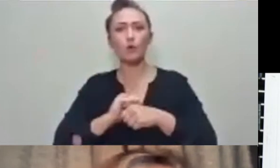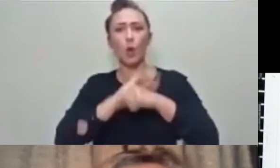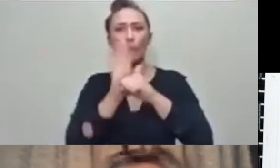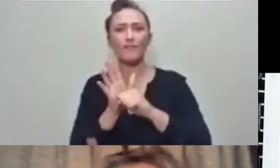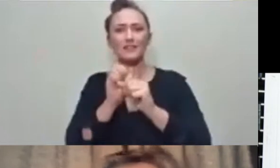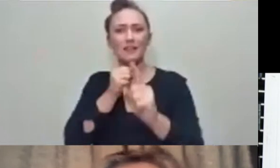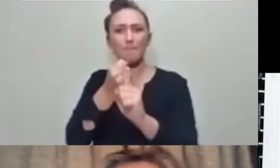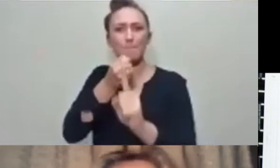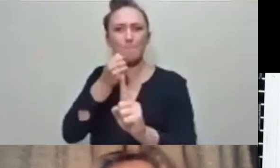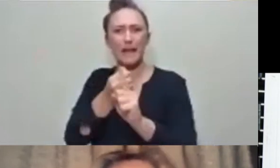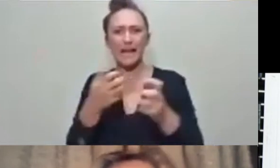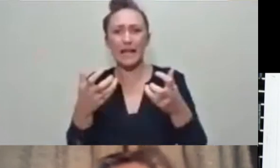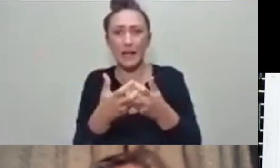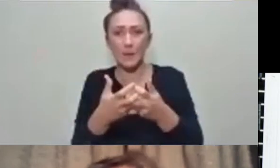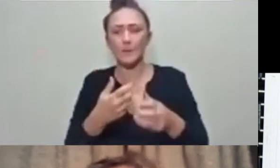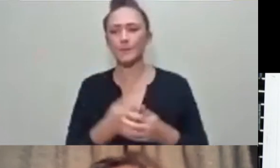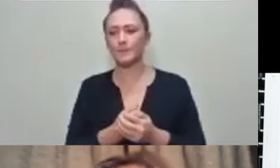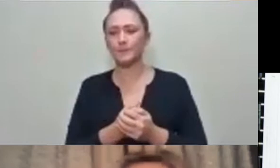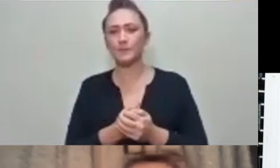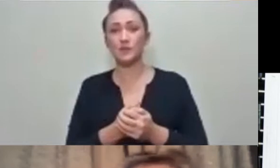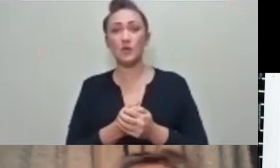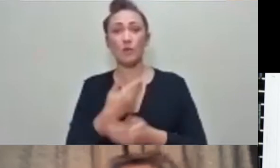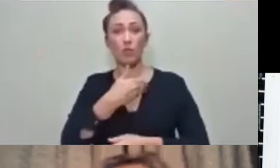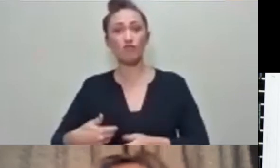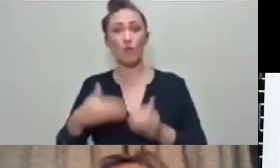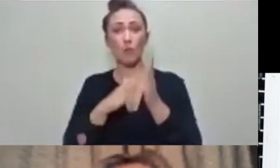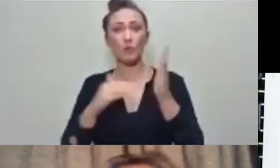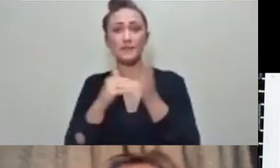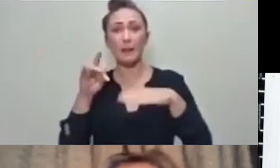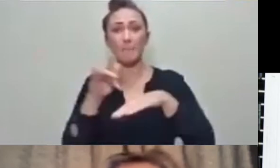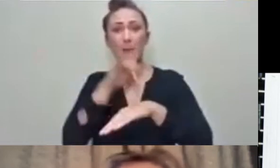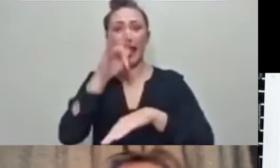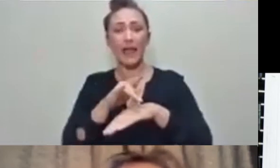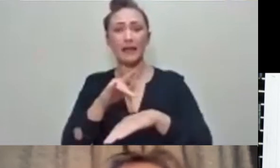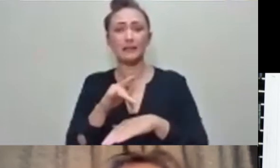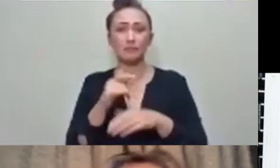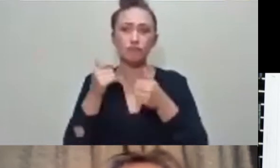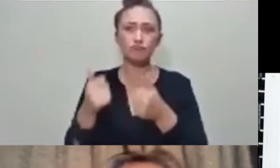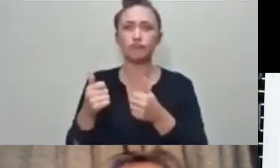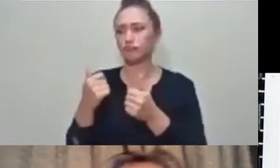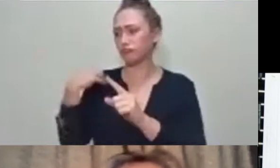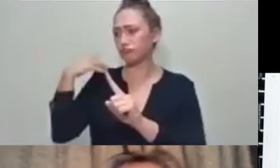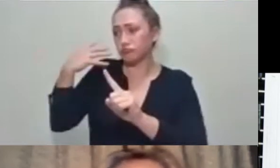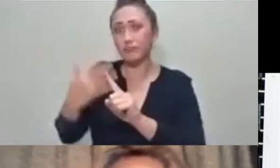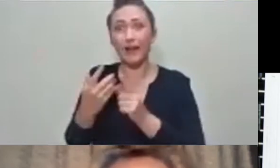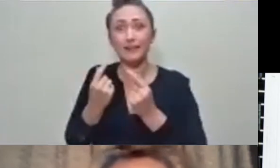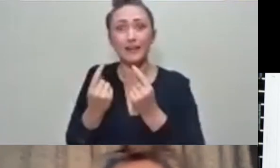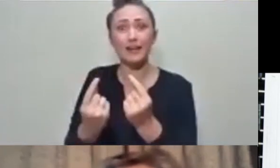so here we are The Royal New Zealand Ballet, we've done all this now our theatre is shut and what can we do?